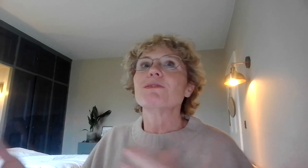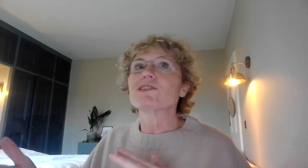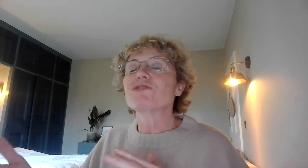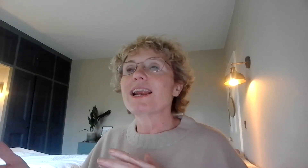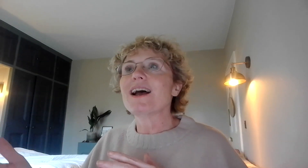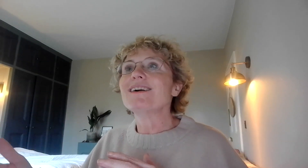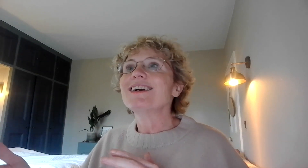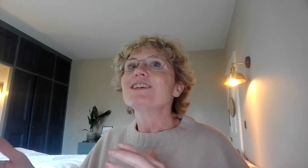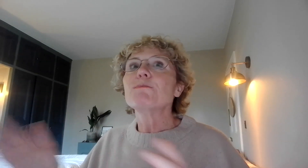The same with Australia.